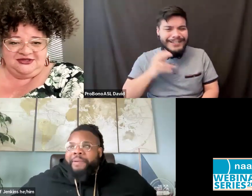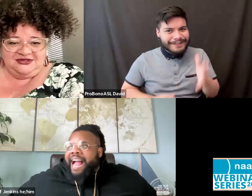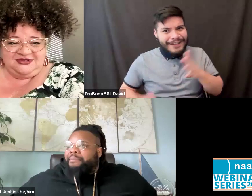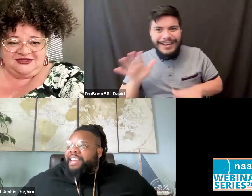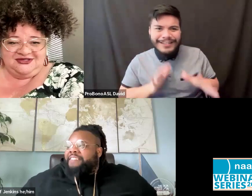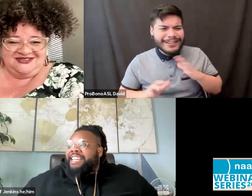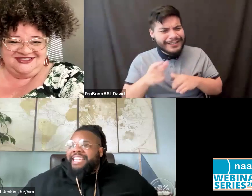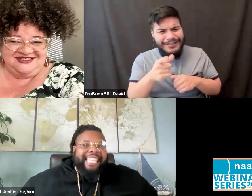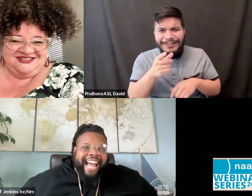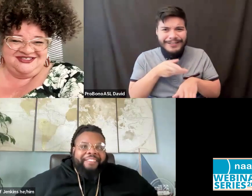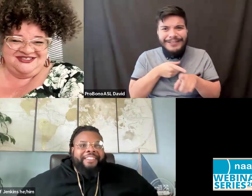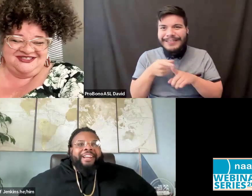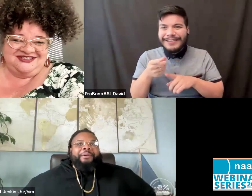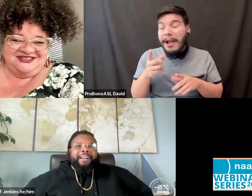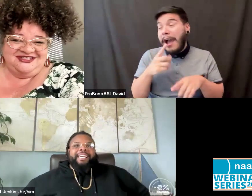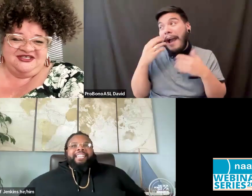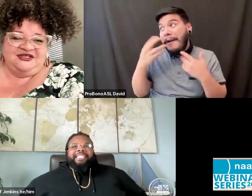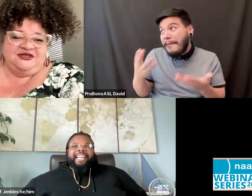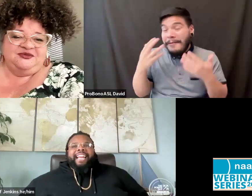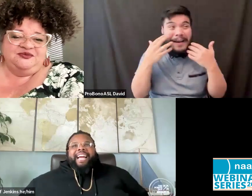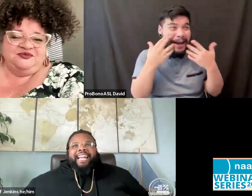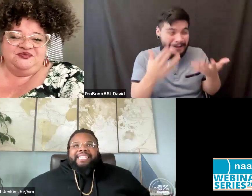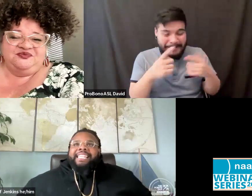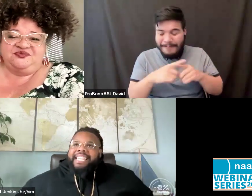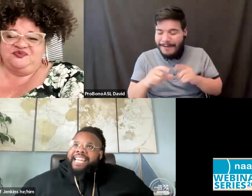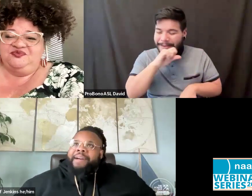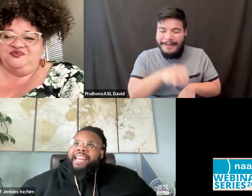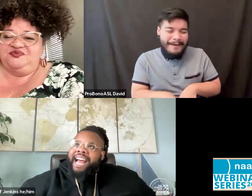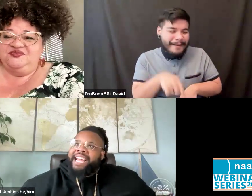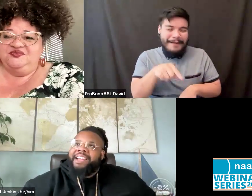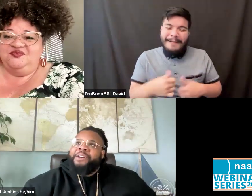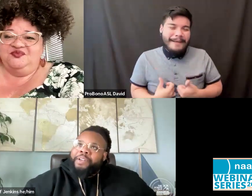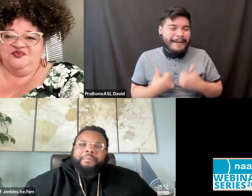But I'm loving this life because and I say this to anybody, like,